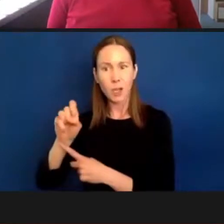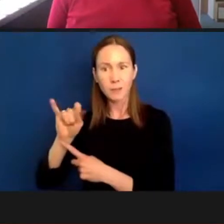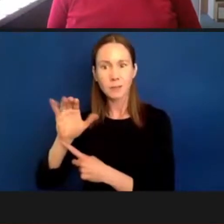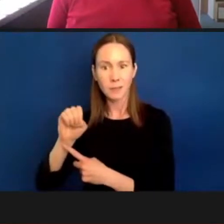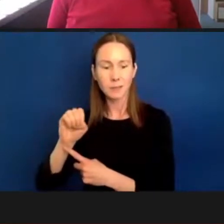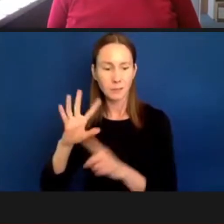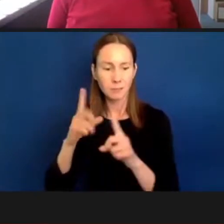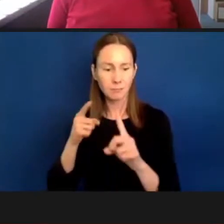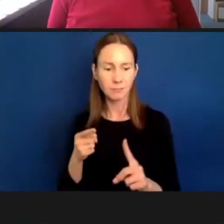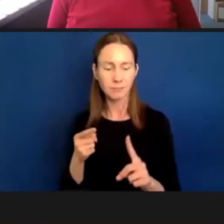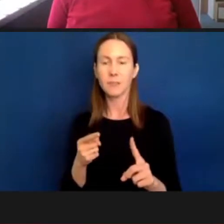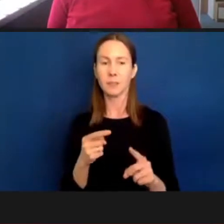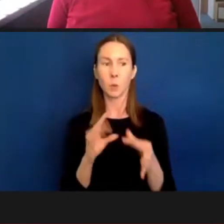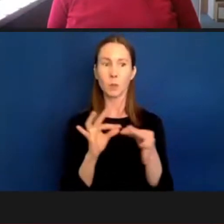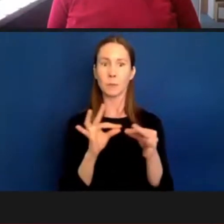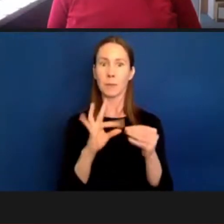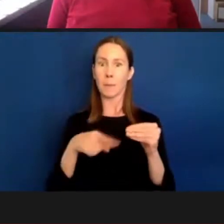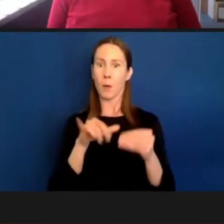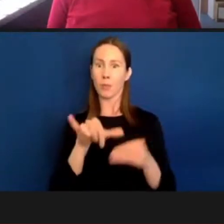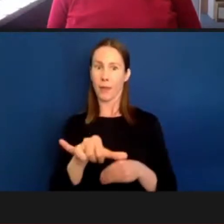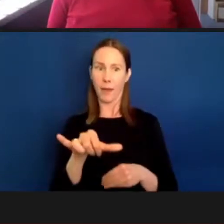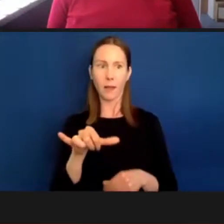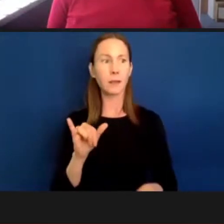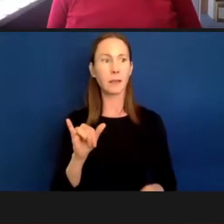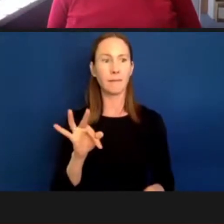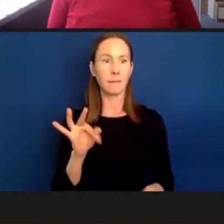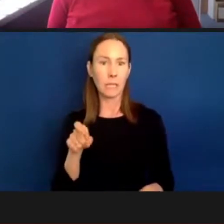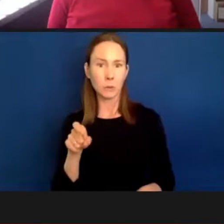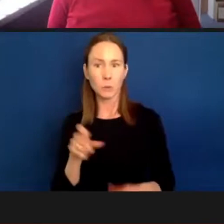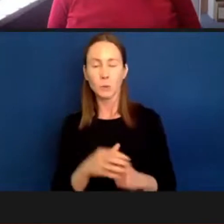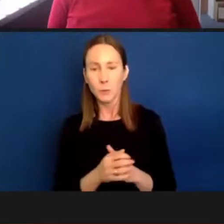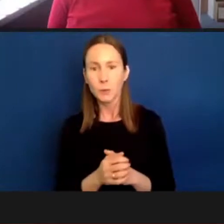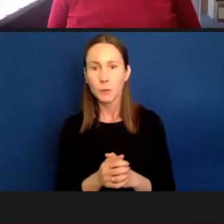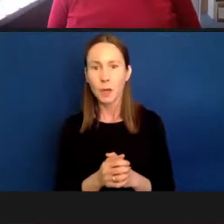So speak up about that if need be.